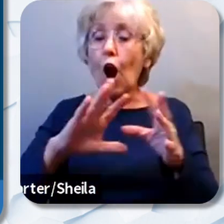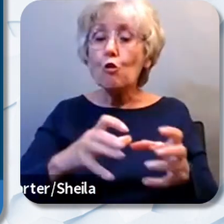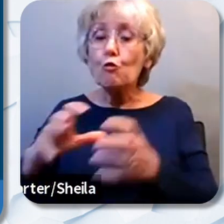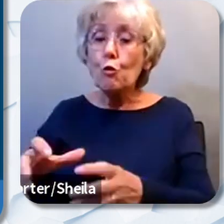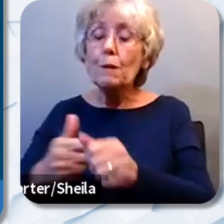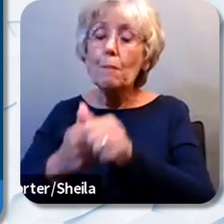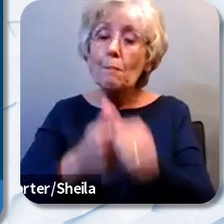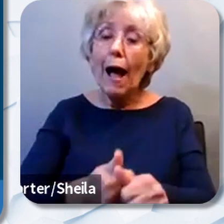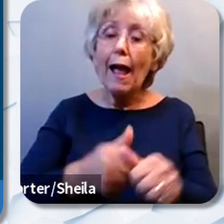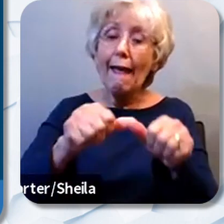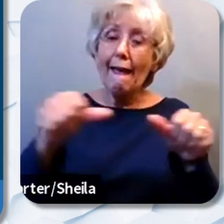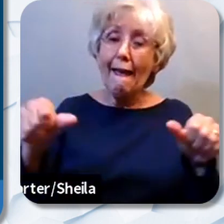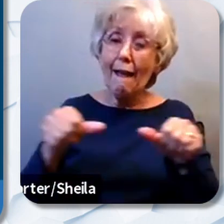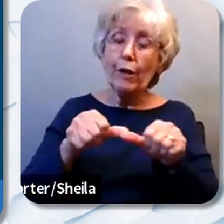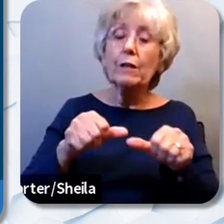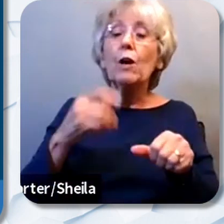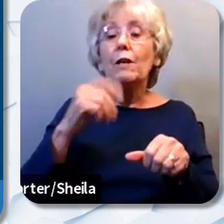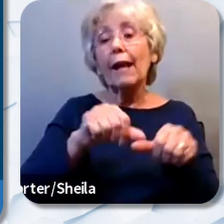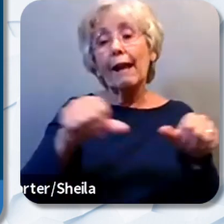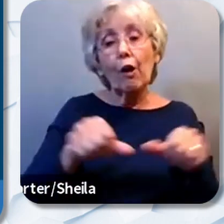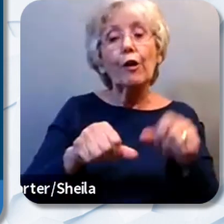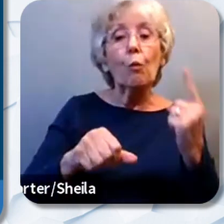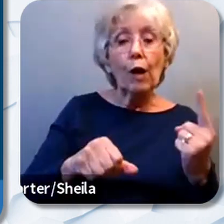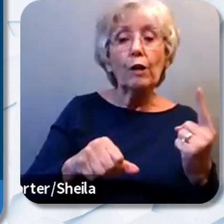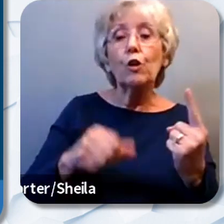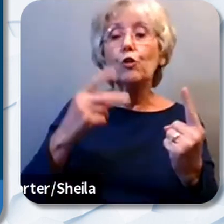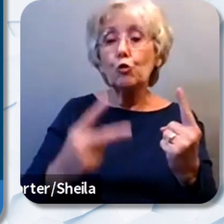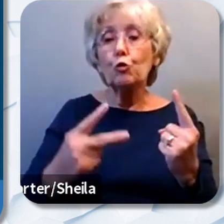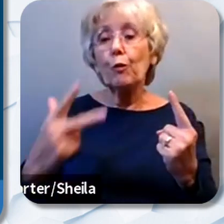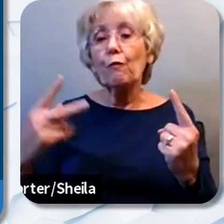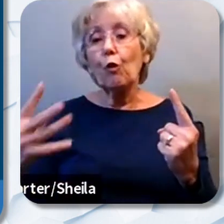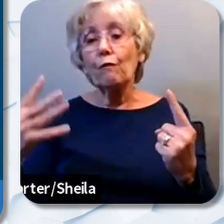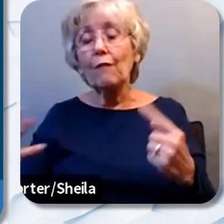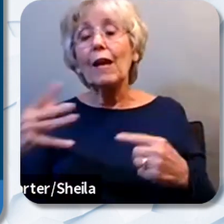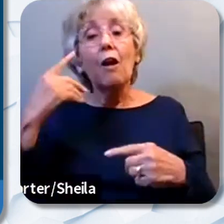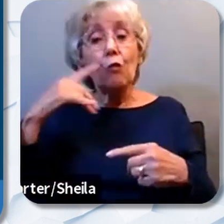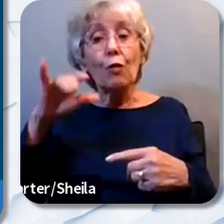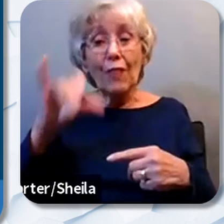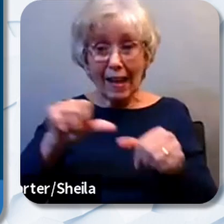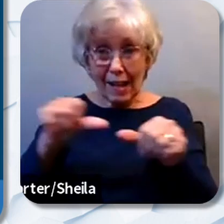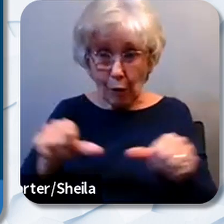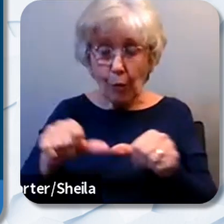area clusters so, for example, is area 12345. And for that area there's a program manager,